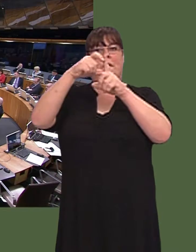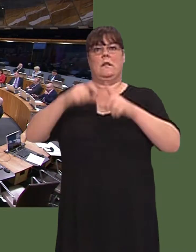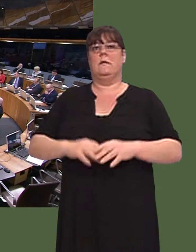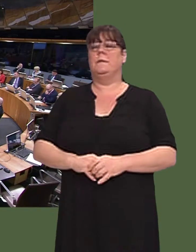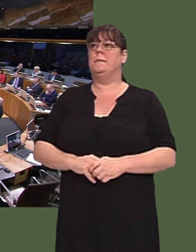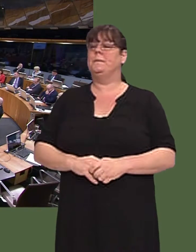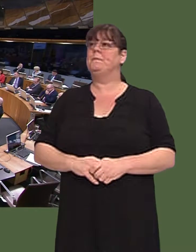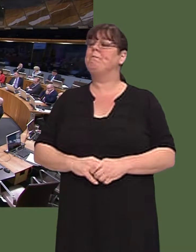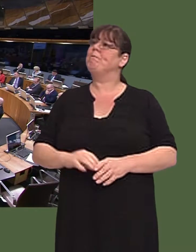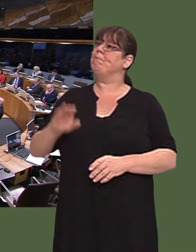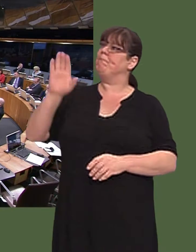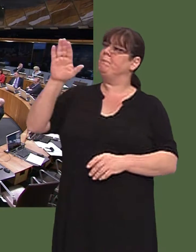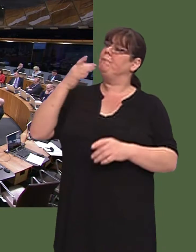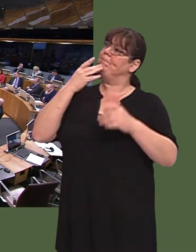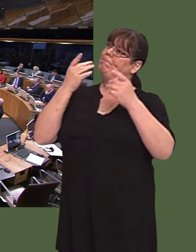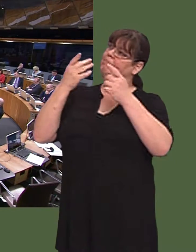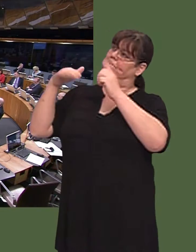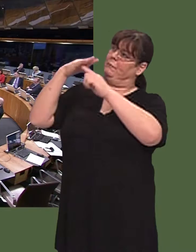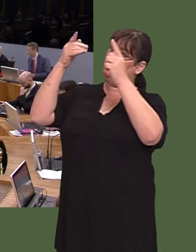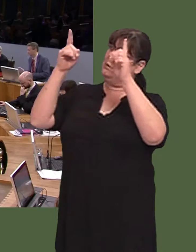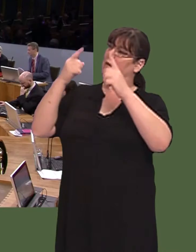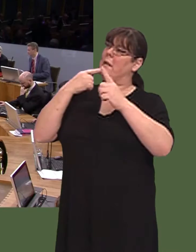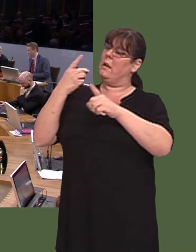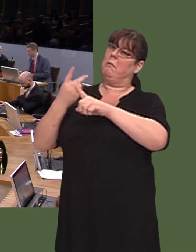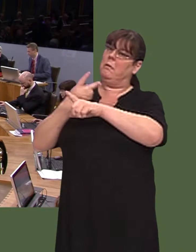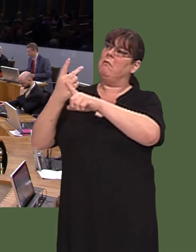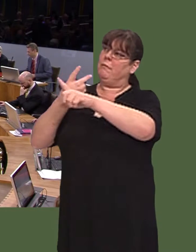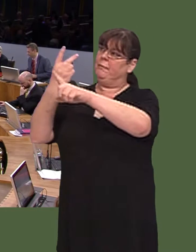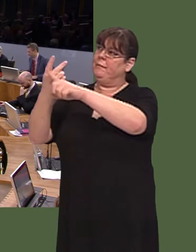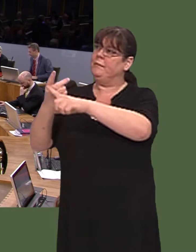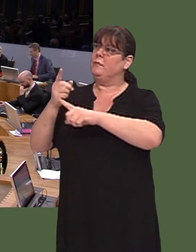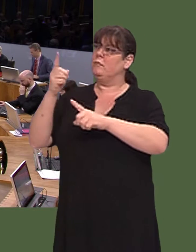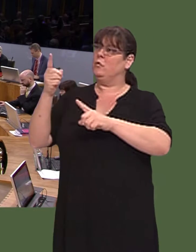Andrew R.T. Davies: Thank you, Presiding Officer. First Minister, as Iíve said to you many times in this Chamber, you quite rightly identified